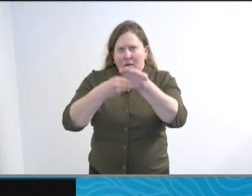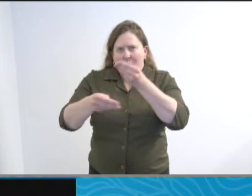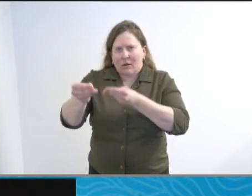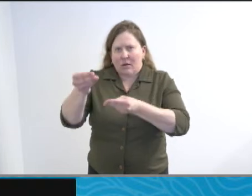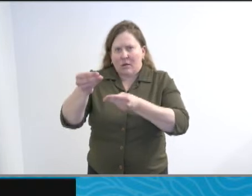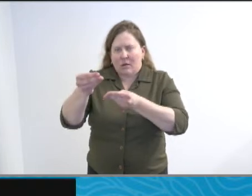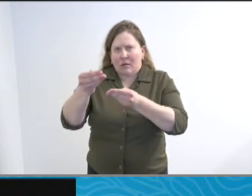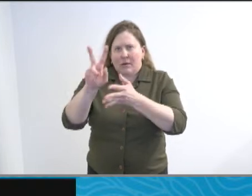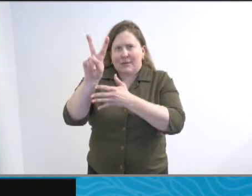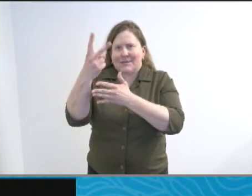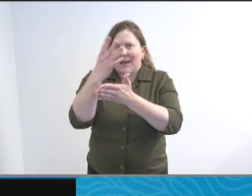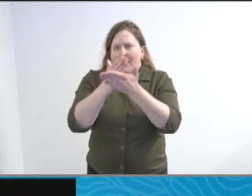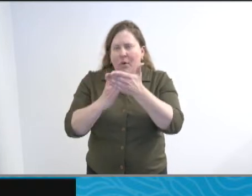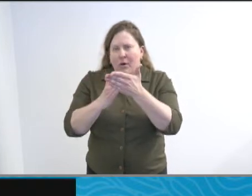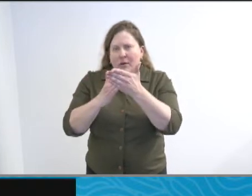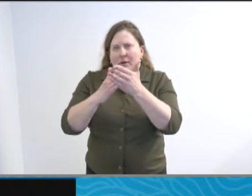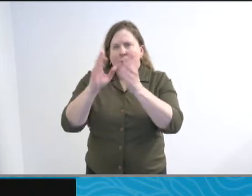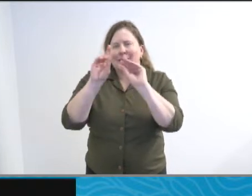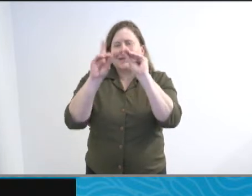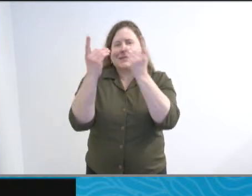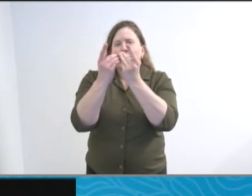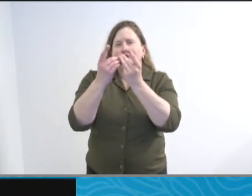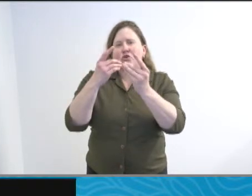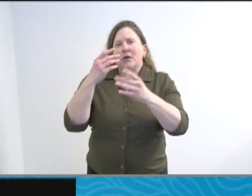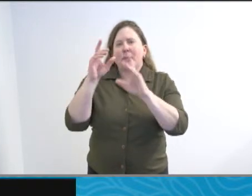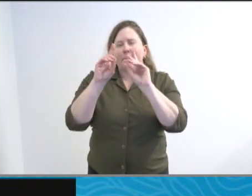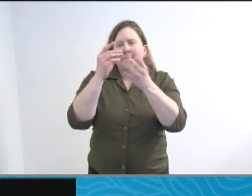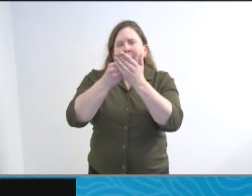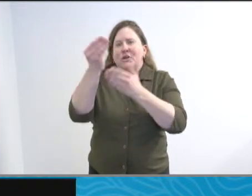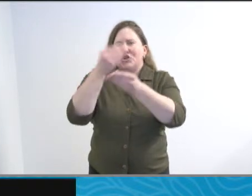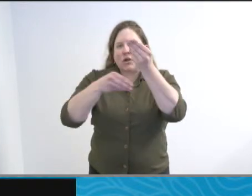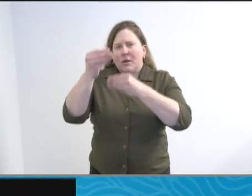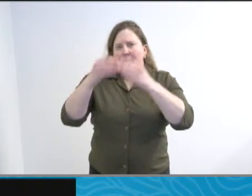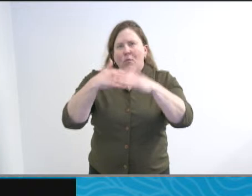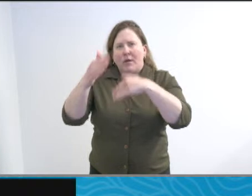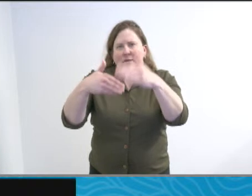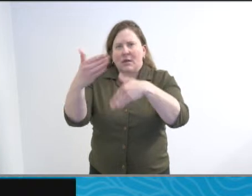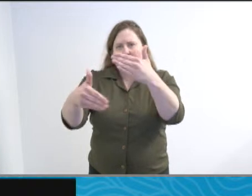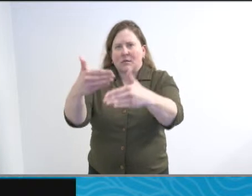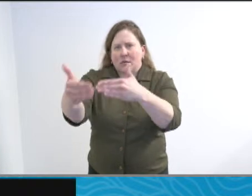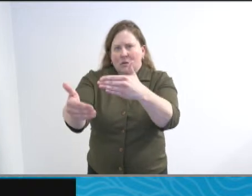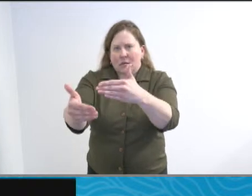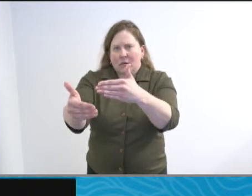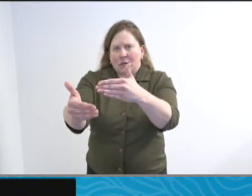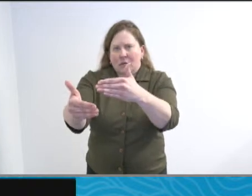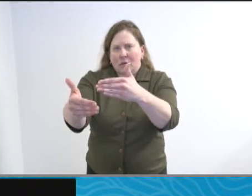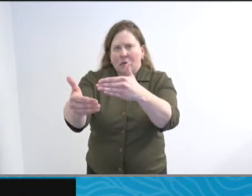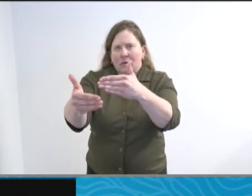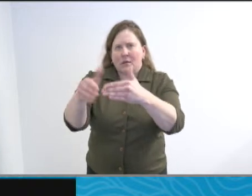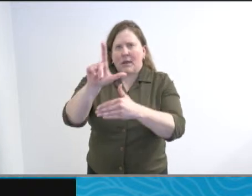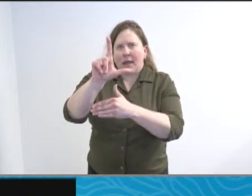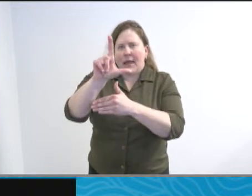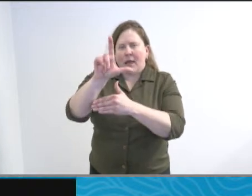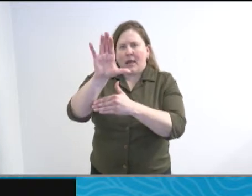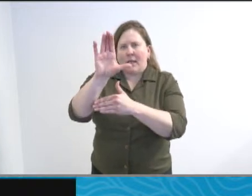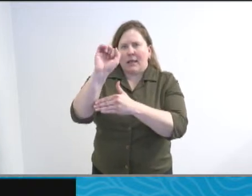at the second part, which is the district budget process, you're gonna see that our LCAP is due by July 1st.